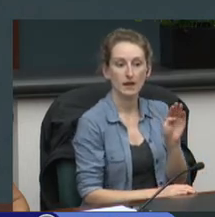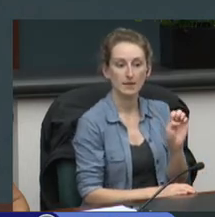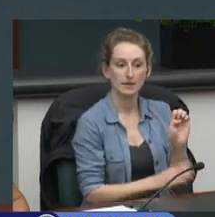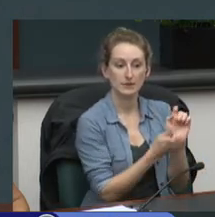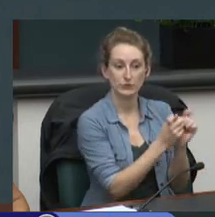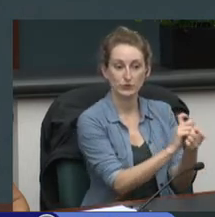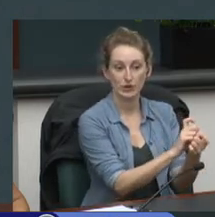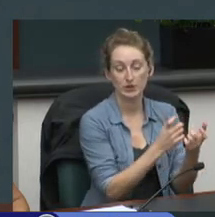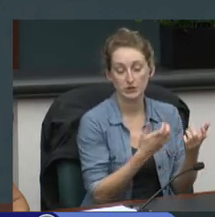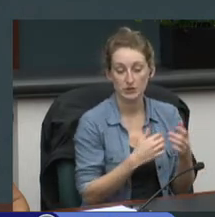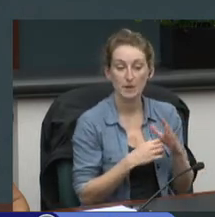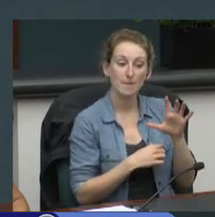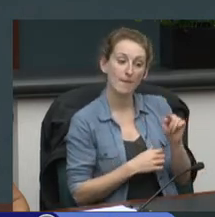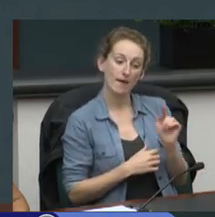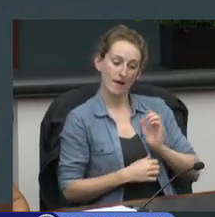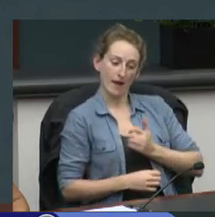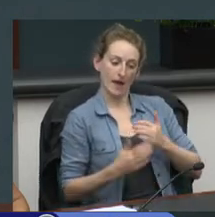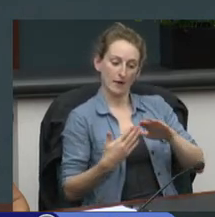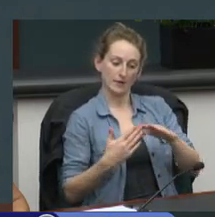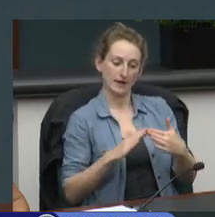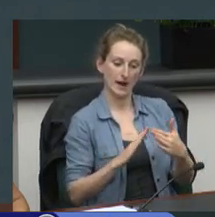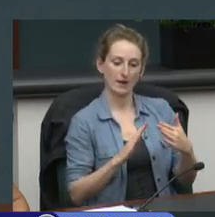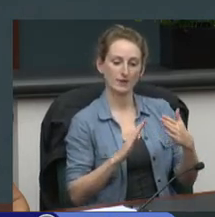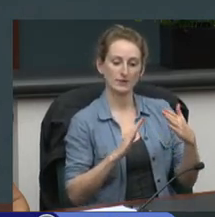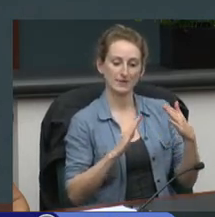cities and regions cannot be shaped around a single issue like climate